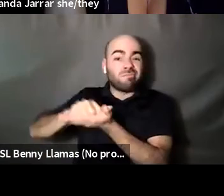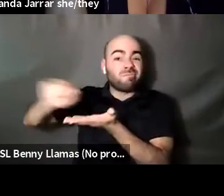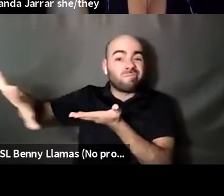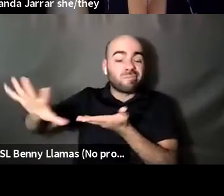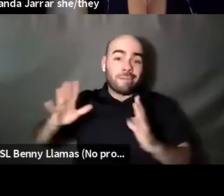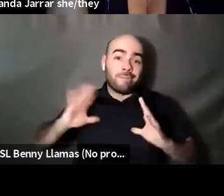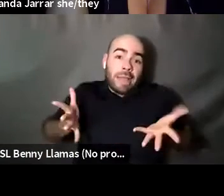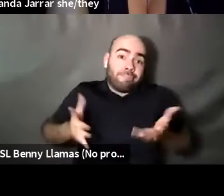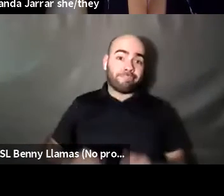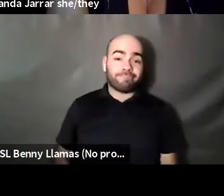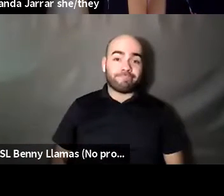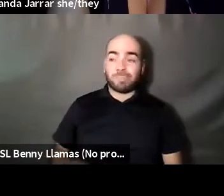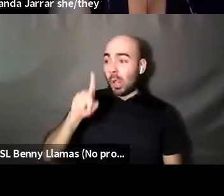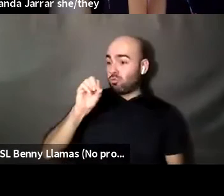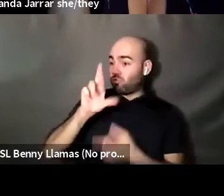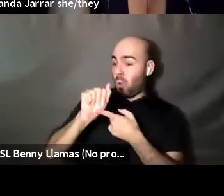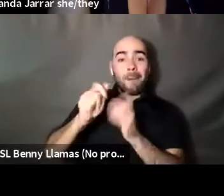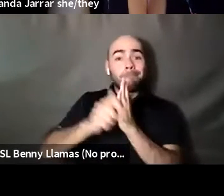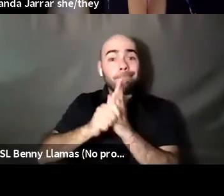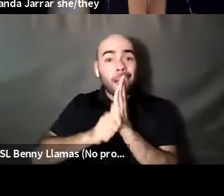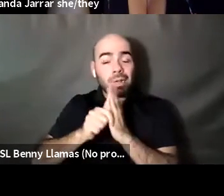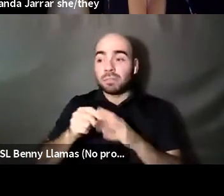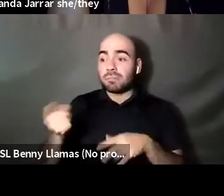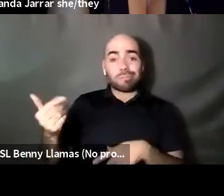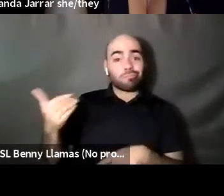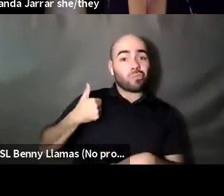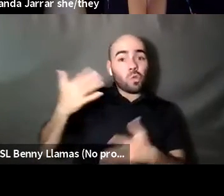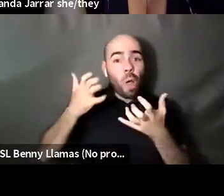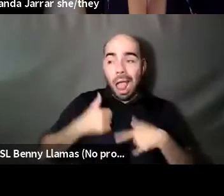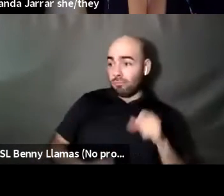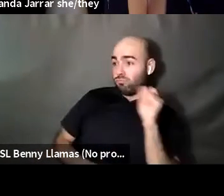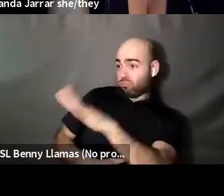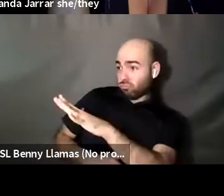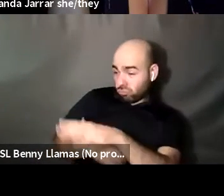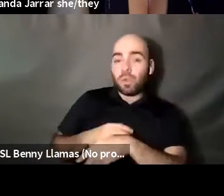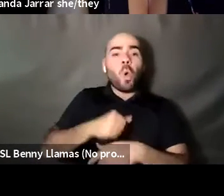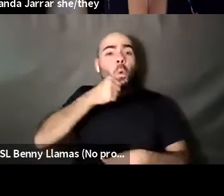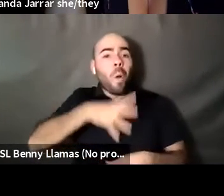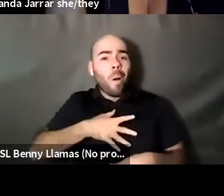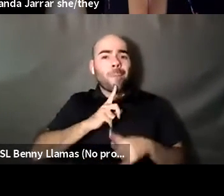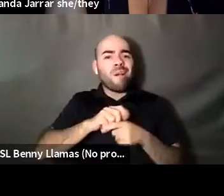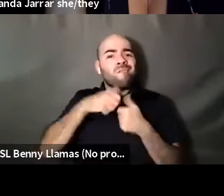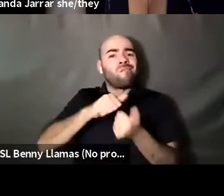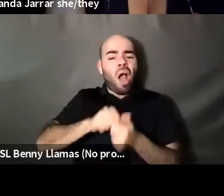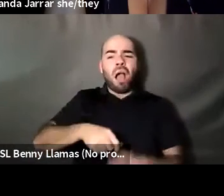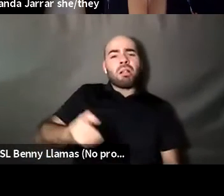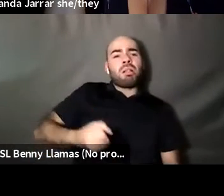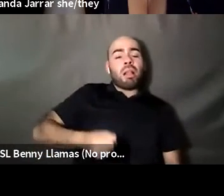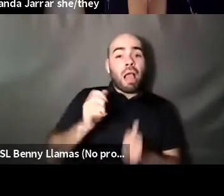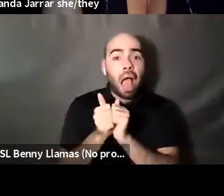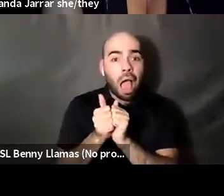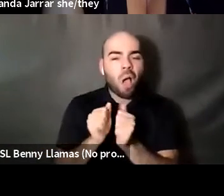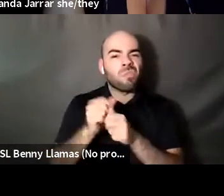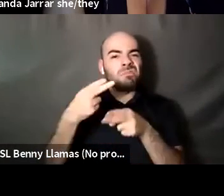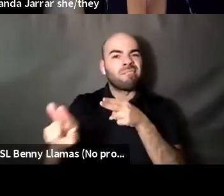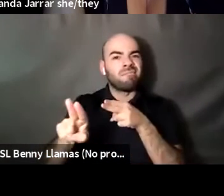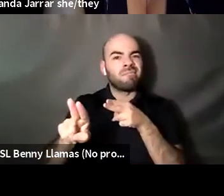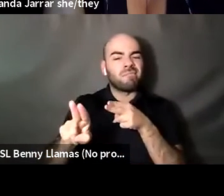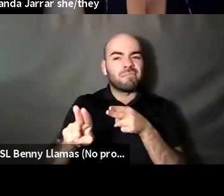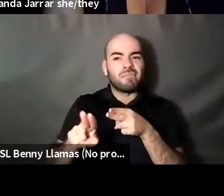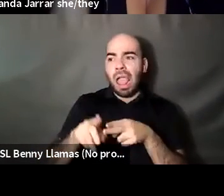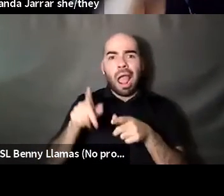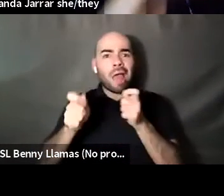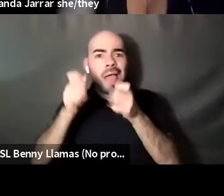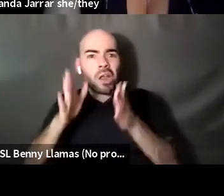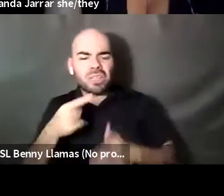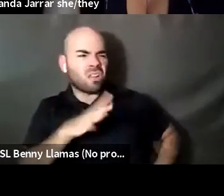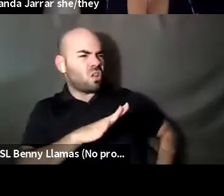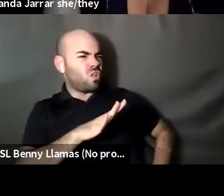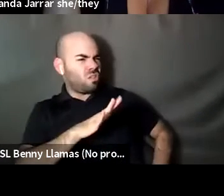Randa Jarrar she/they: You know they commissioned a piece I sent them a piece about like a woman getting fucked with a play a knife, and I don't think the editors were able to handle it. They were like, Wait, is she being fucked by knives and it's, I know it's a plane knife.